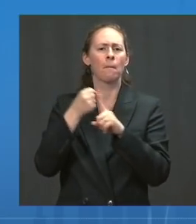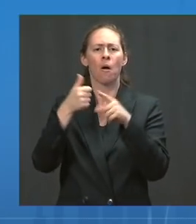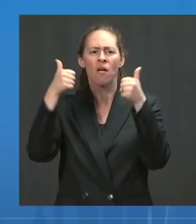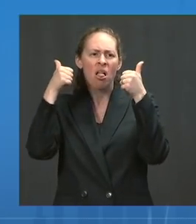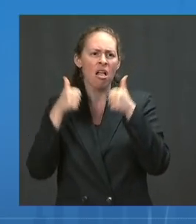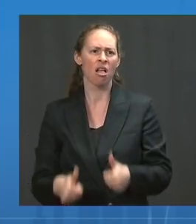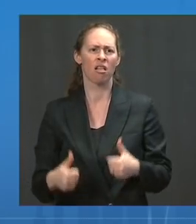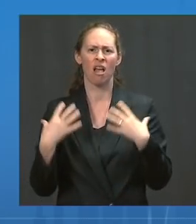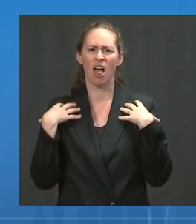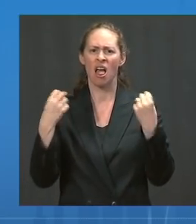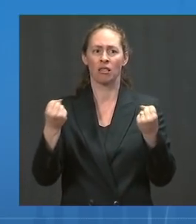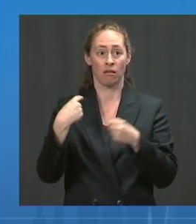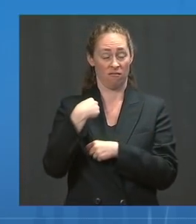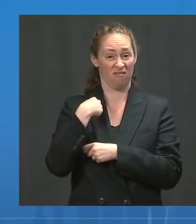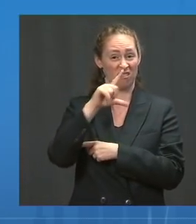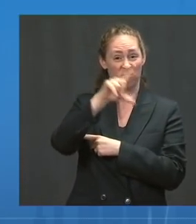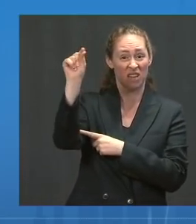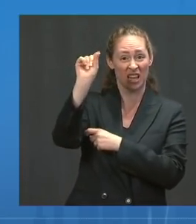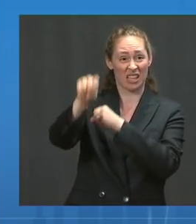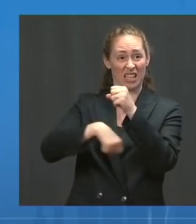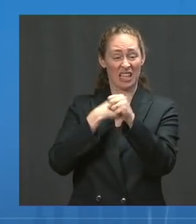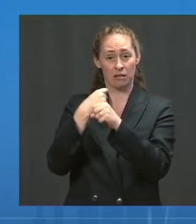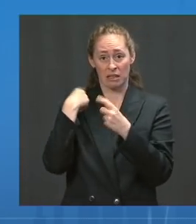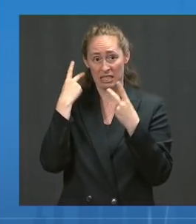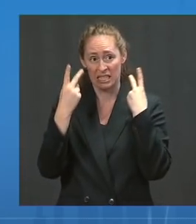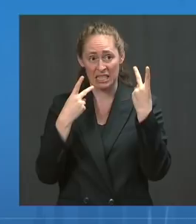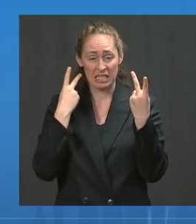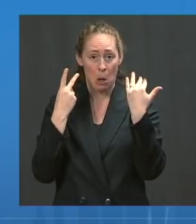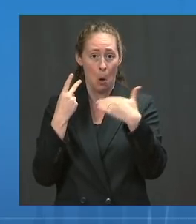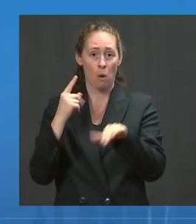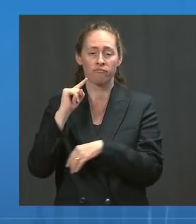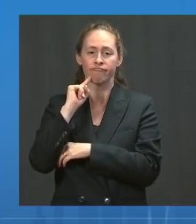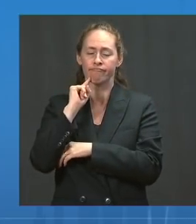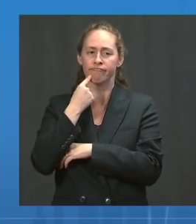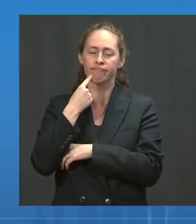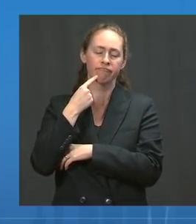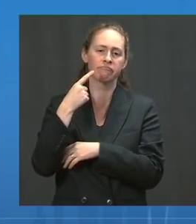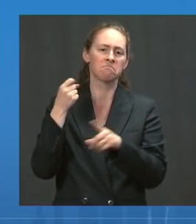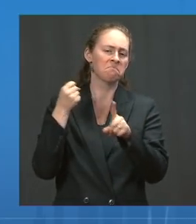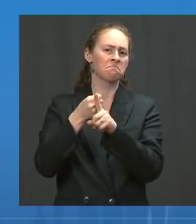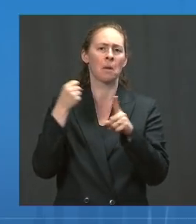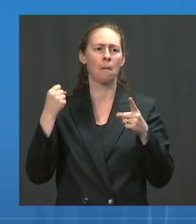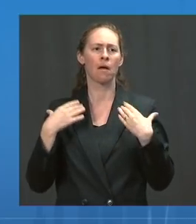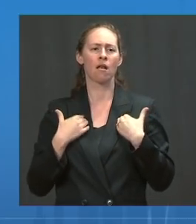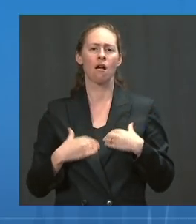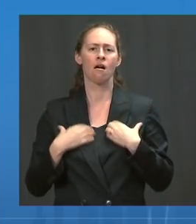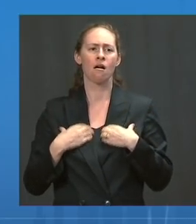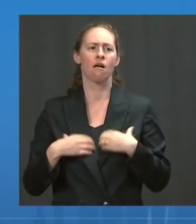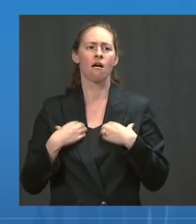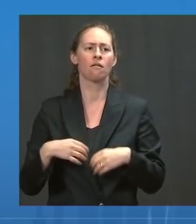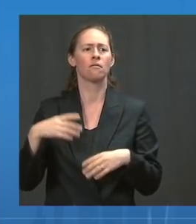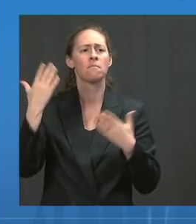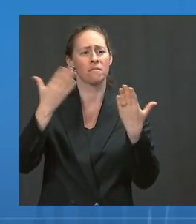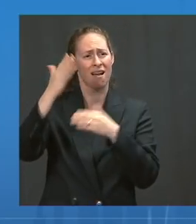We recognize that some of you are still thinking about whether you will get vaccinated. Maybe you're seeing your local officials